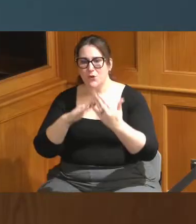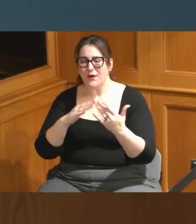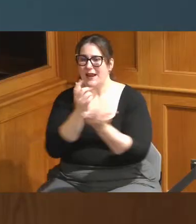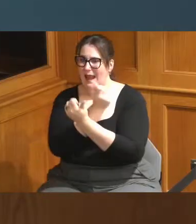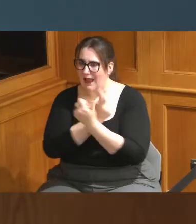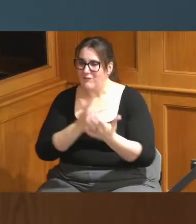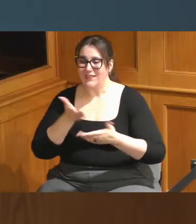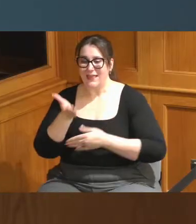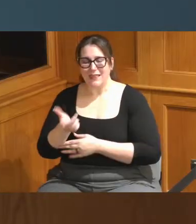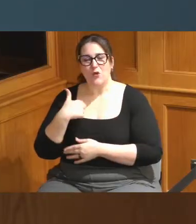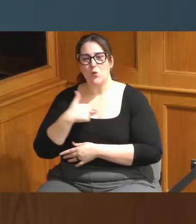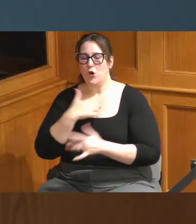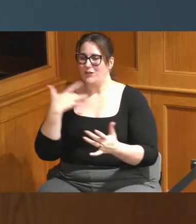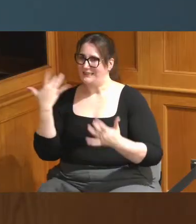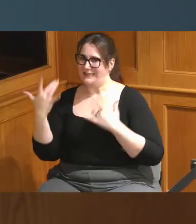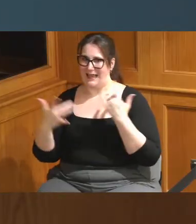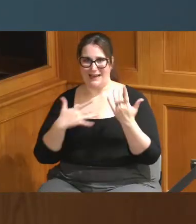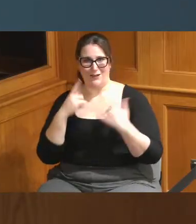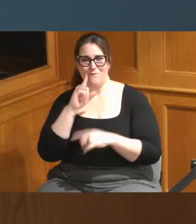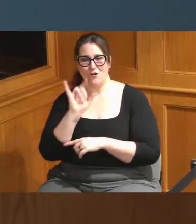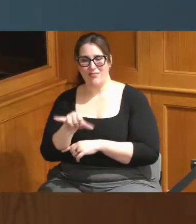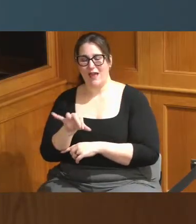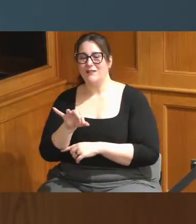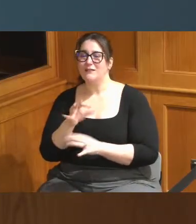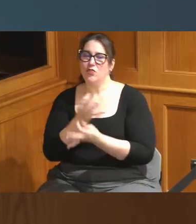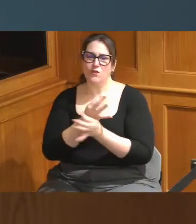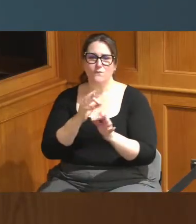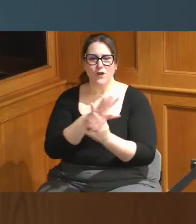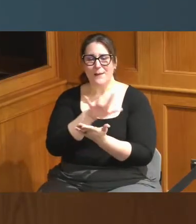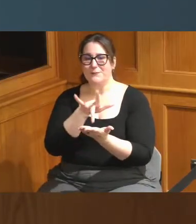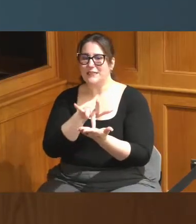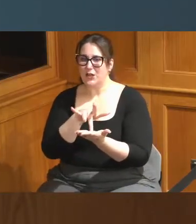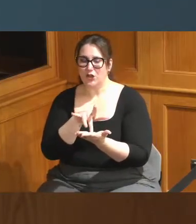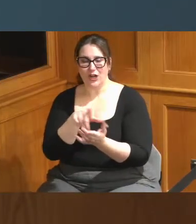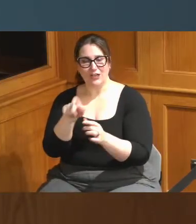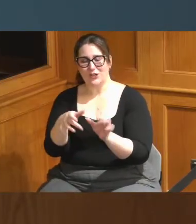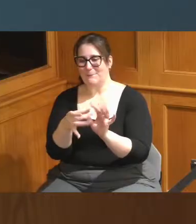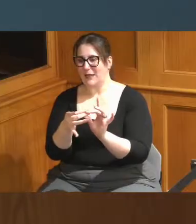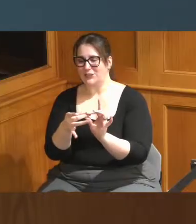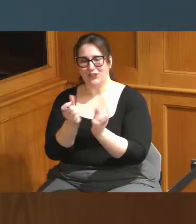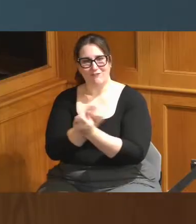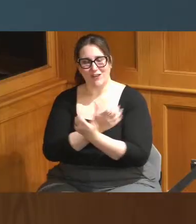we're very excited. We've the freedom center. I should have mentioned them all. but anyway,